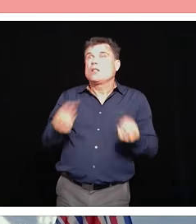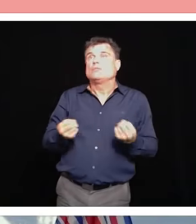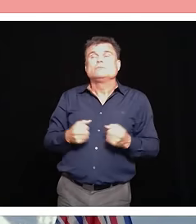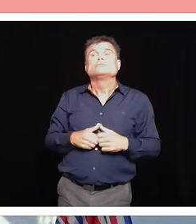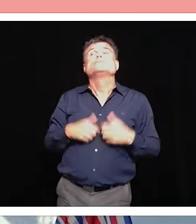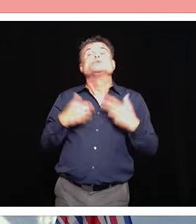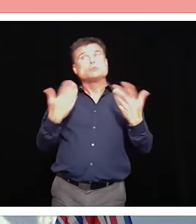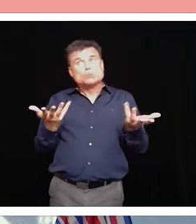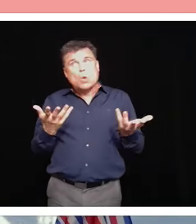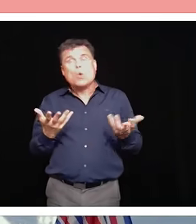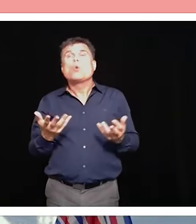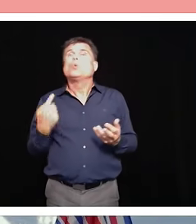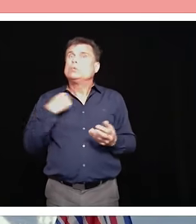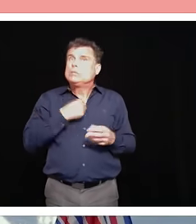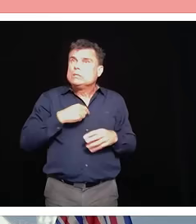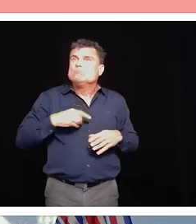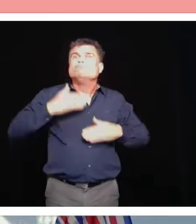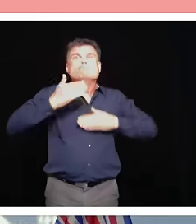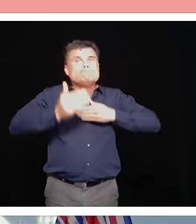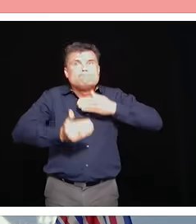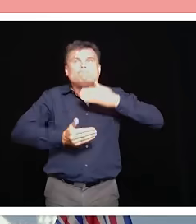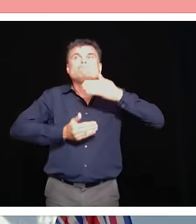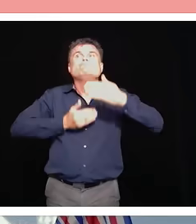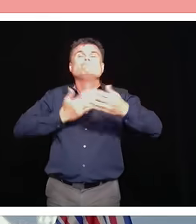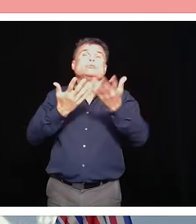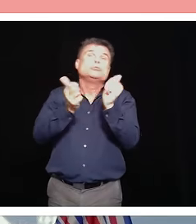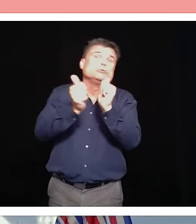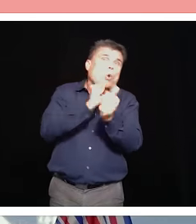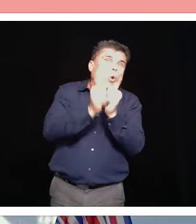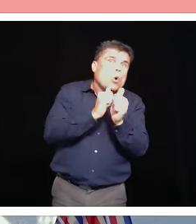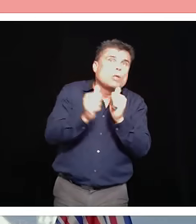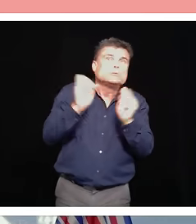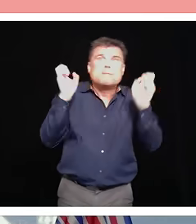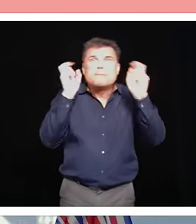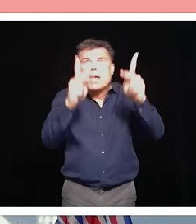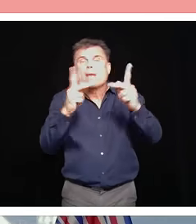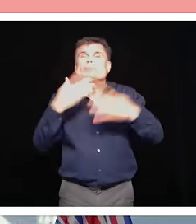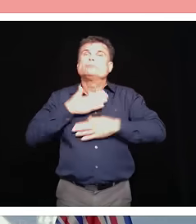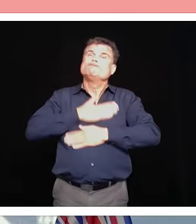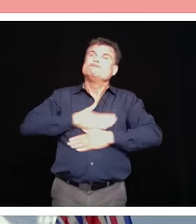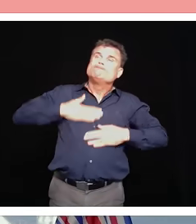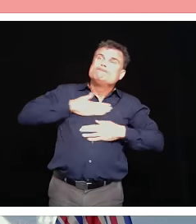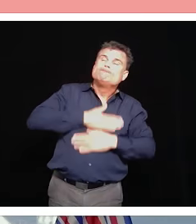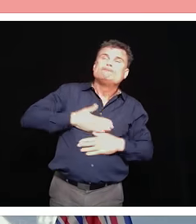As we move into the fall. I also. We've had enough chicken people in hospital.